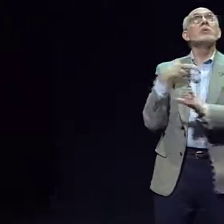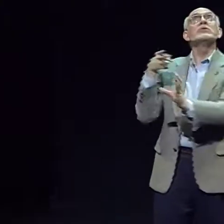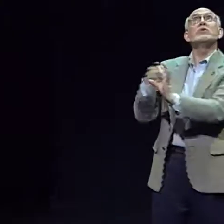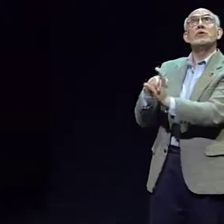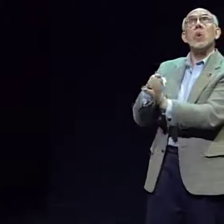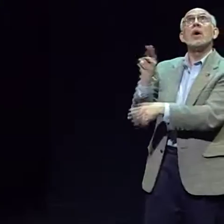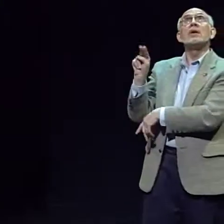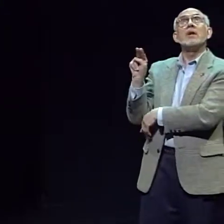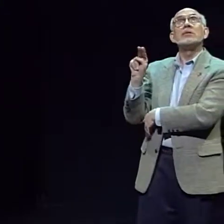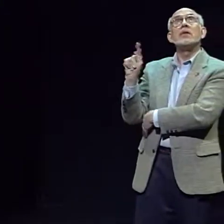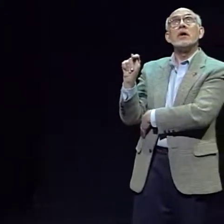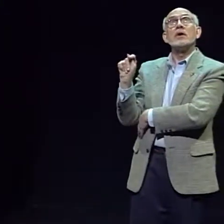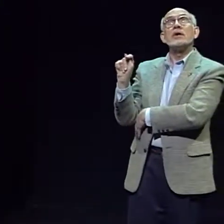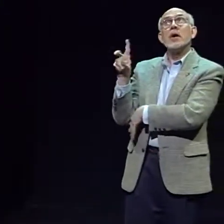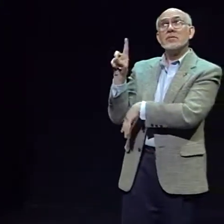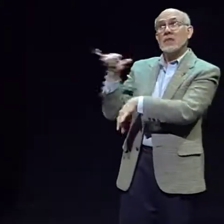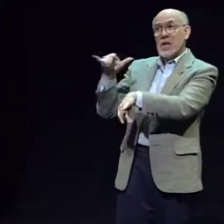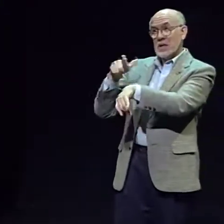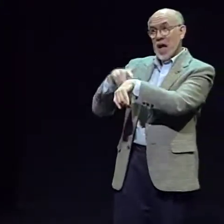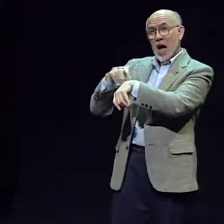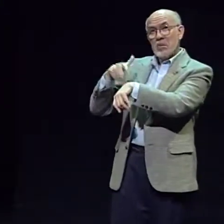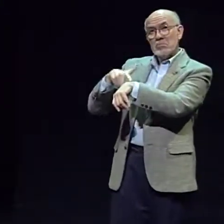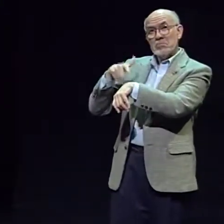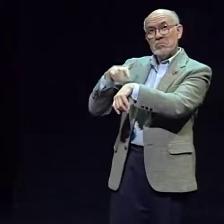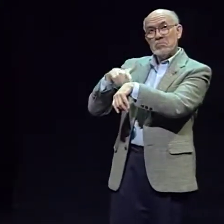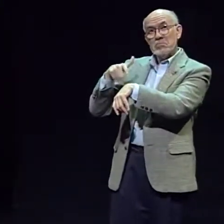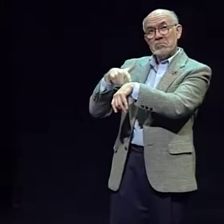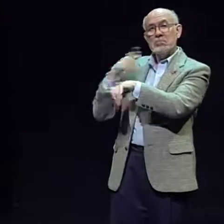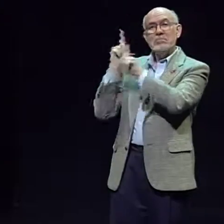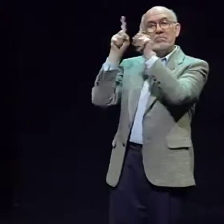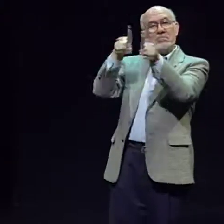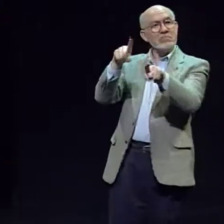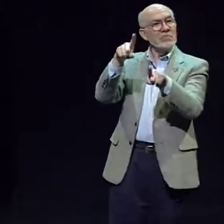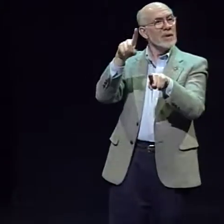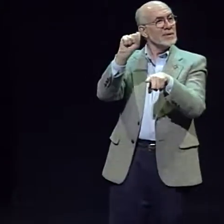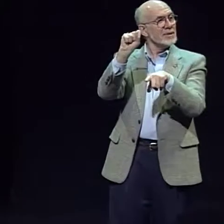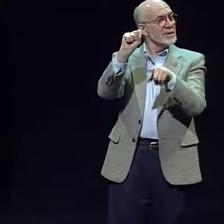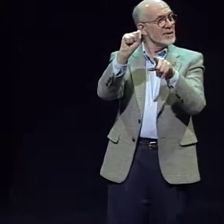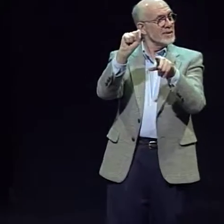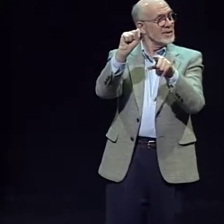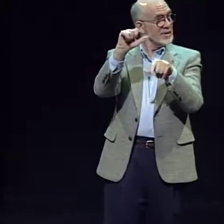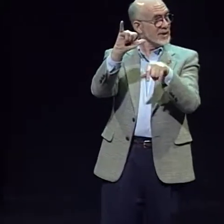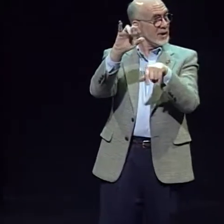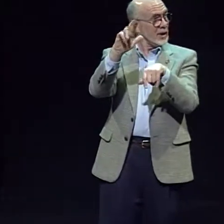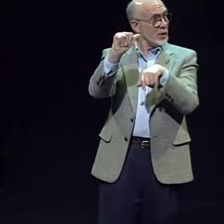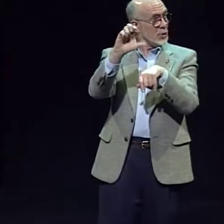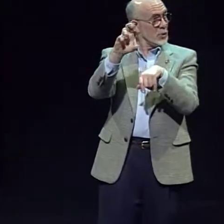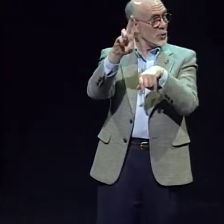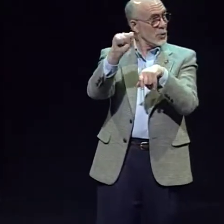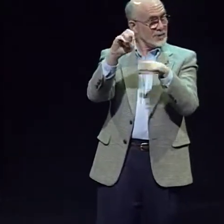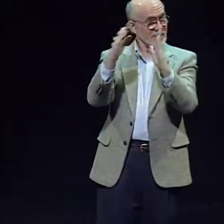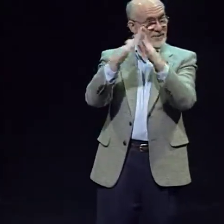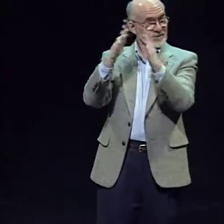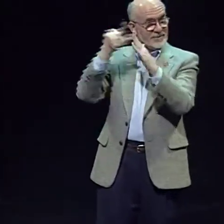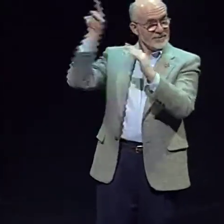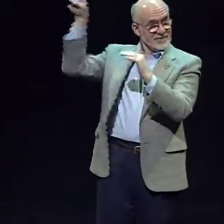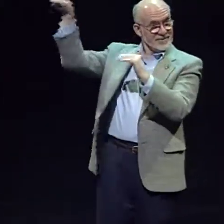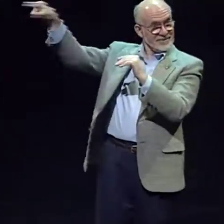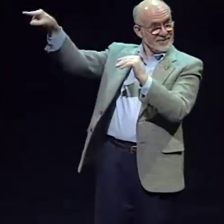I WAS A MEMBER OF THE NTD, THE NATIONAL THEATRE OF THE DEAF. AND I HAD A CHANCE TO GO TO SYRACUSE,